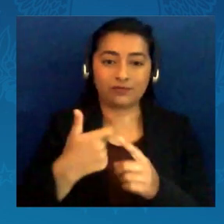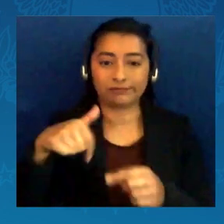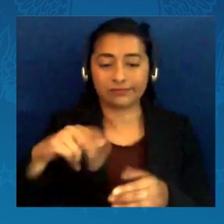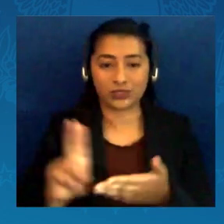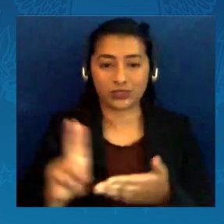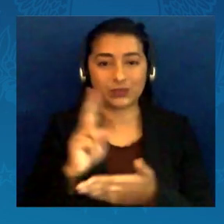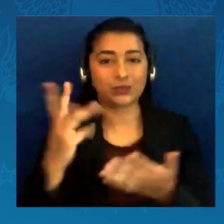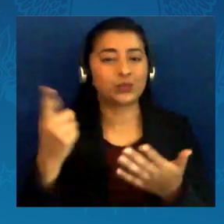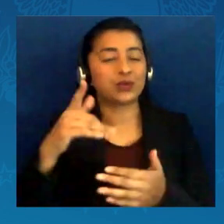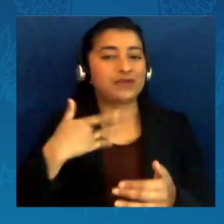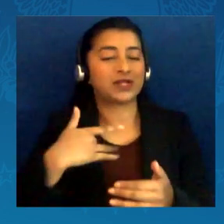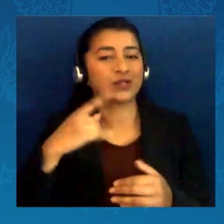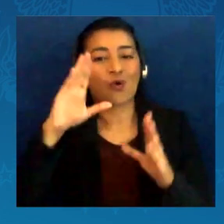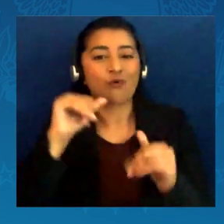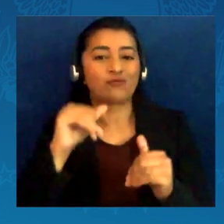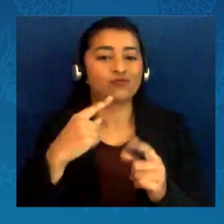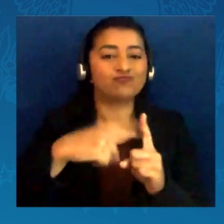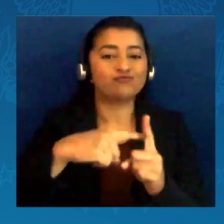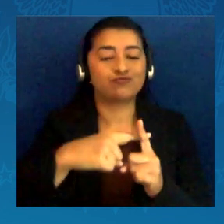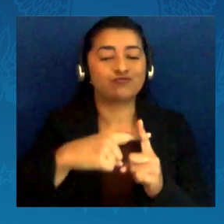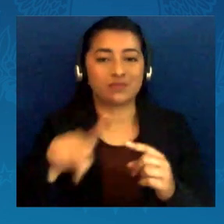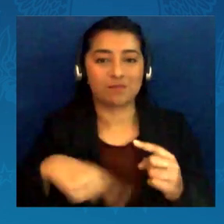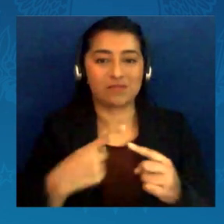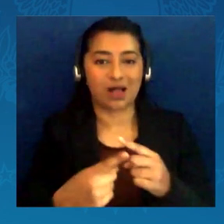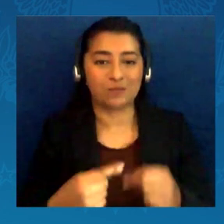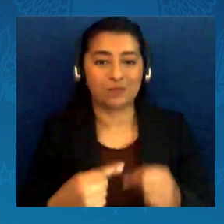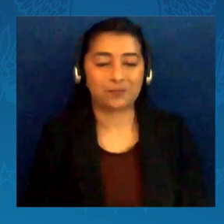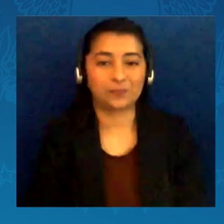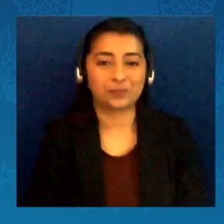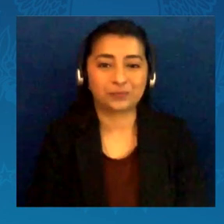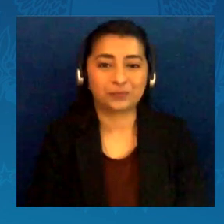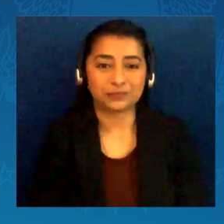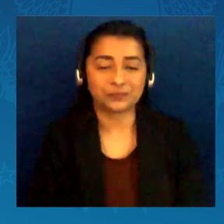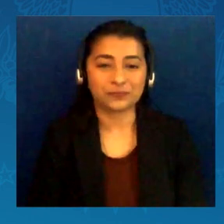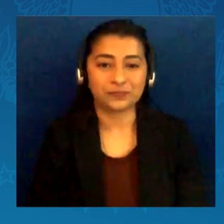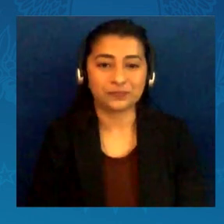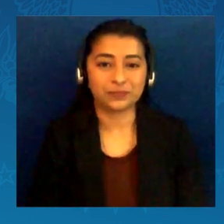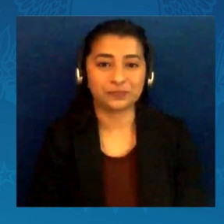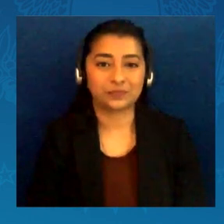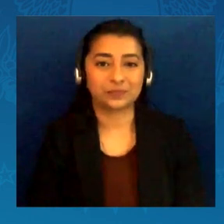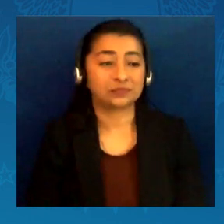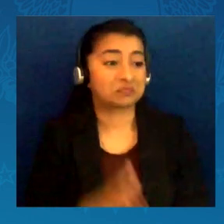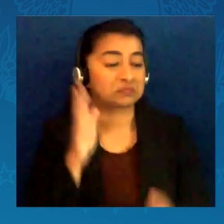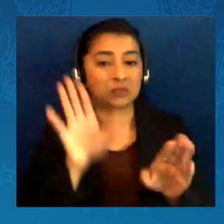And what you're doing and engaging it will open it up because I'm parts of it.